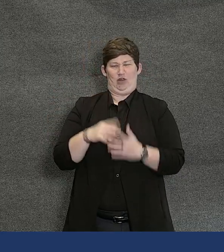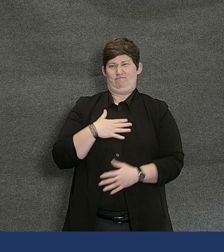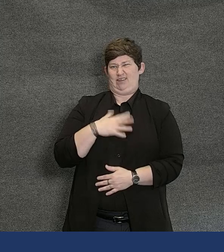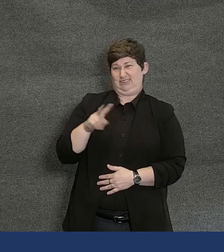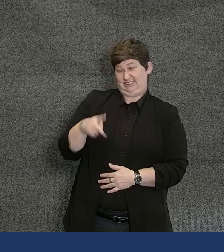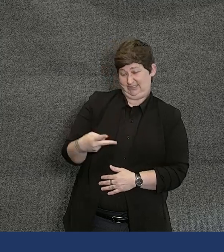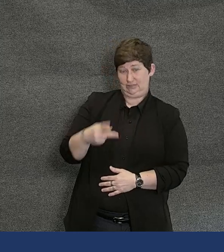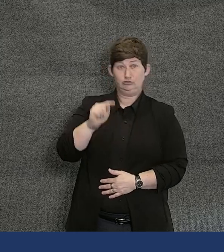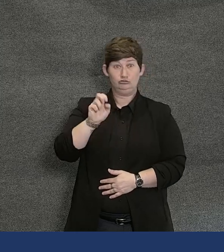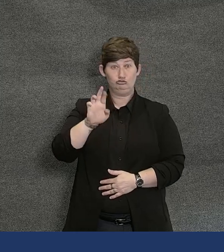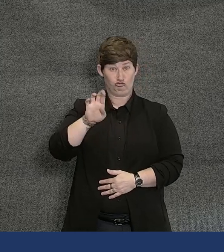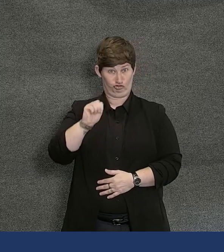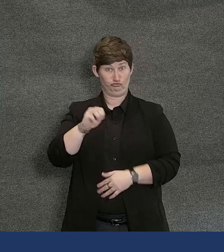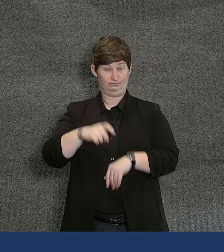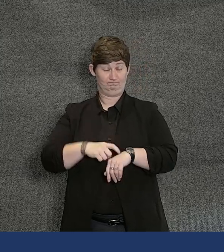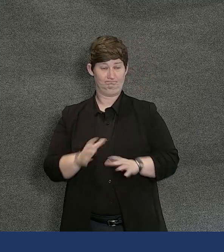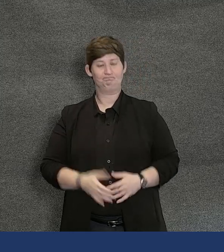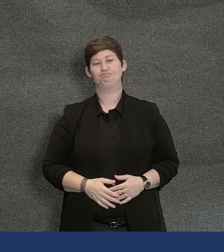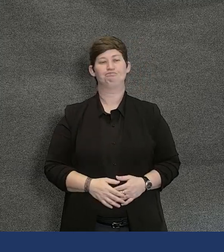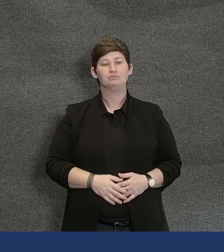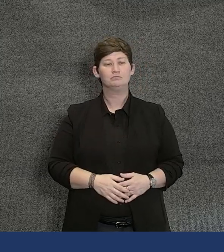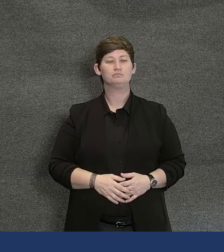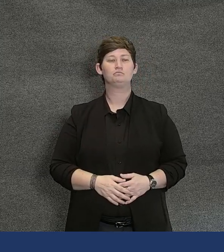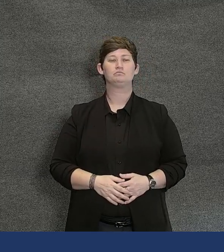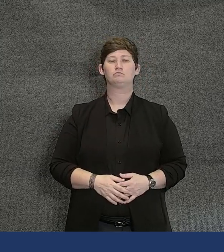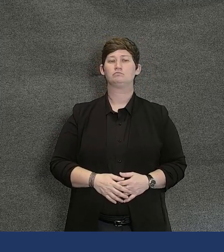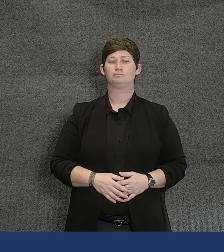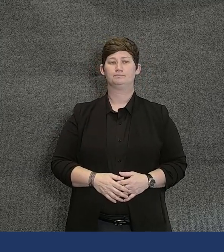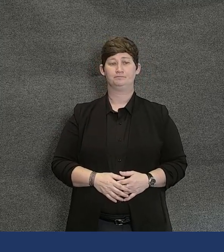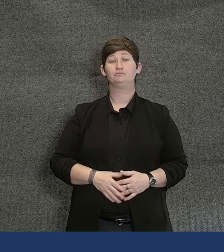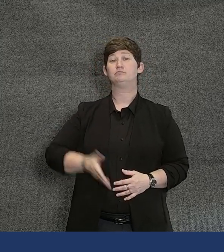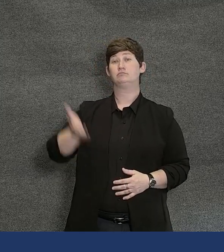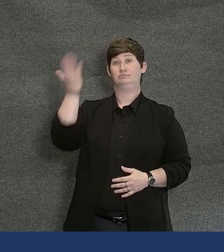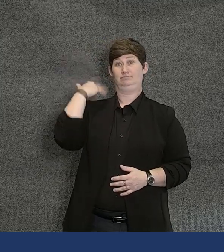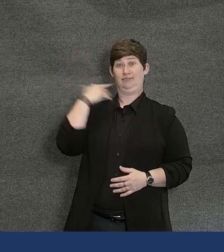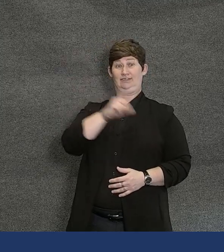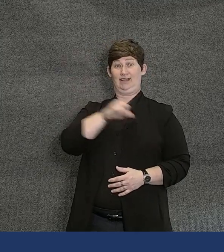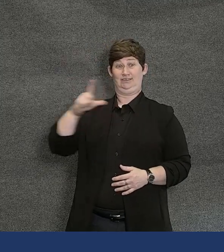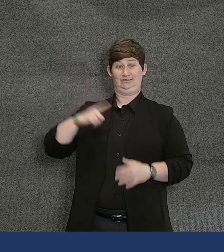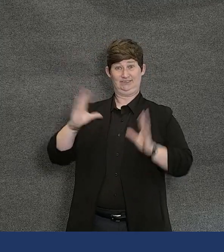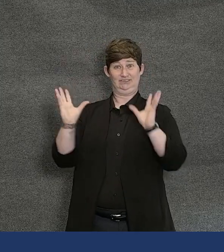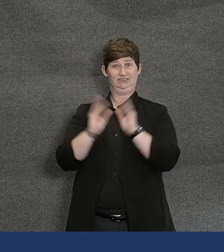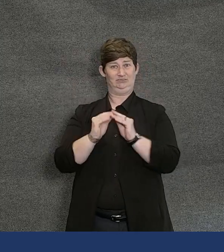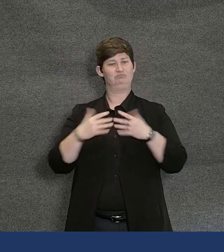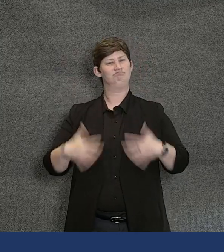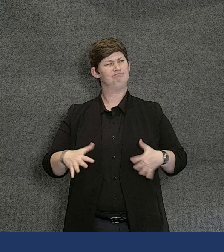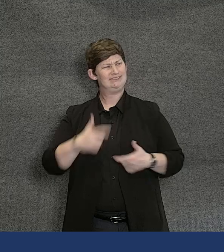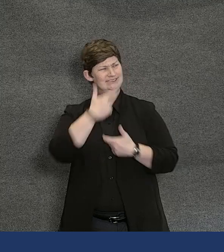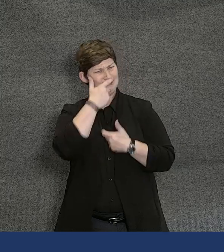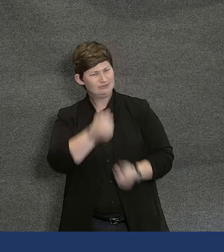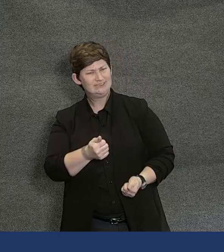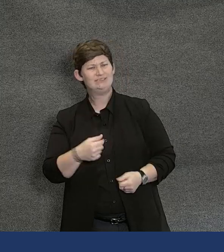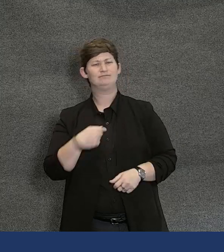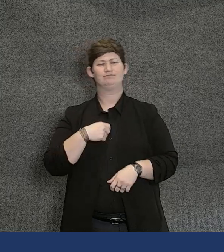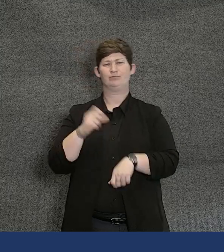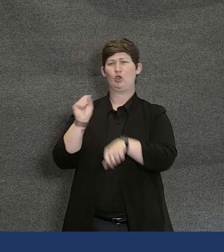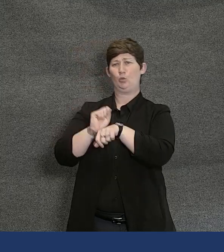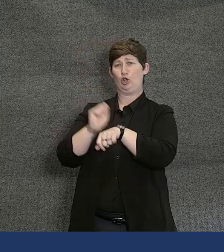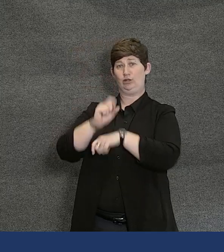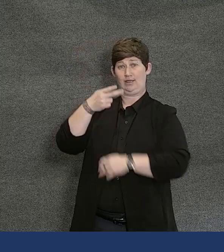I served the last session. It was very interesting. I learned a lot. I worked for Hennepin County, I negotiate contracts primarily